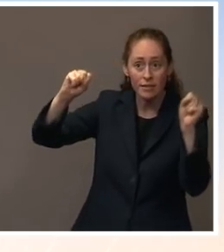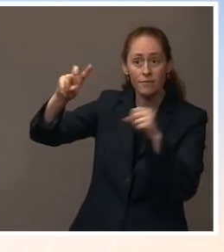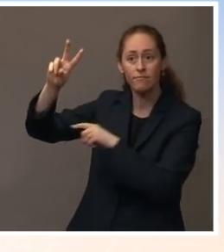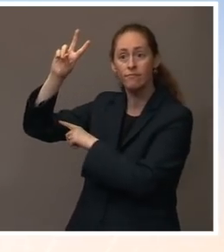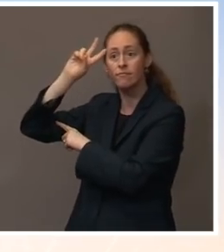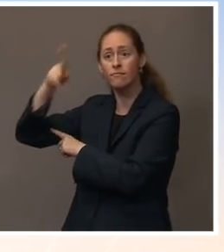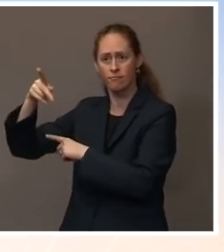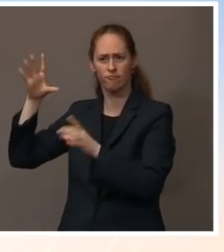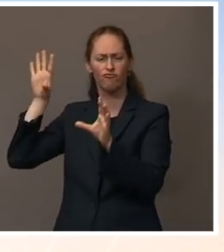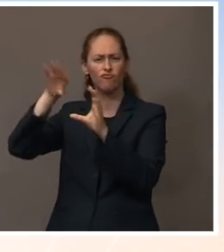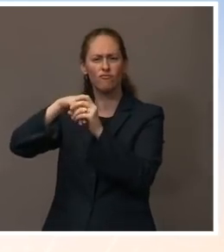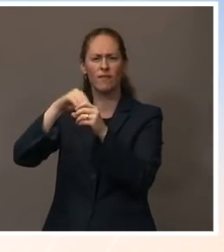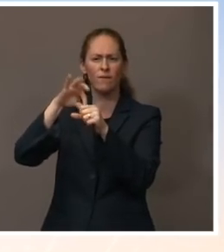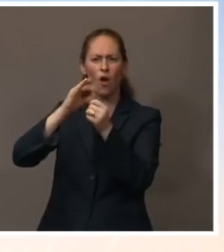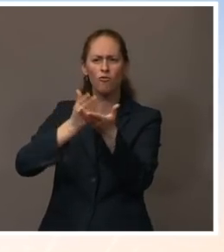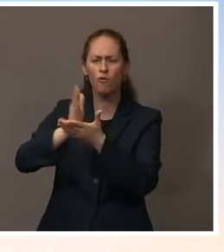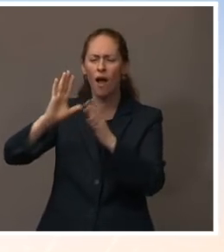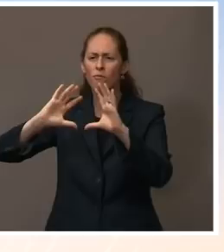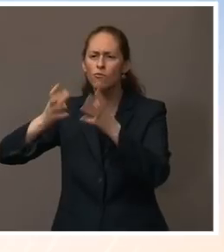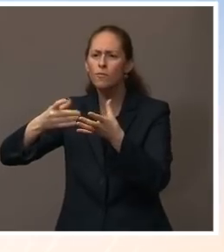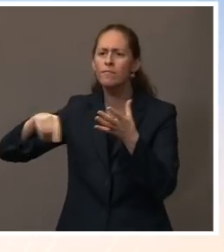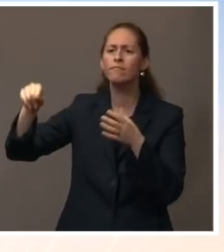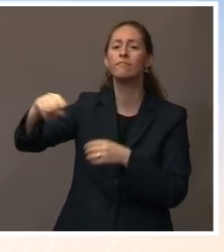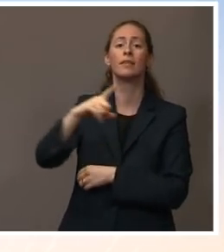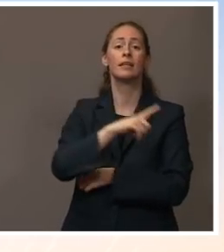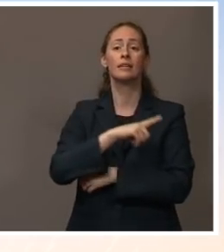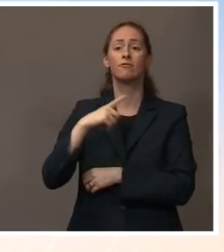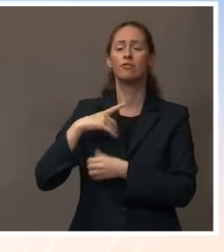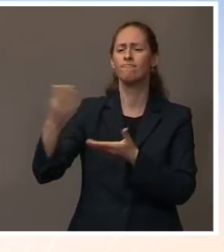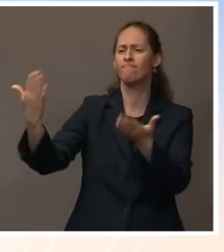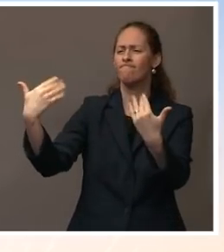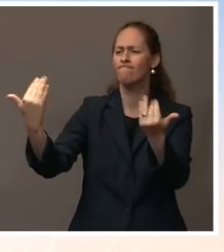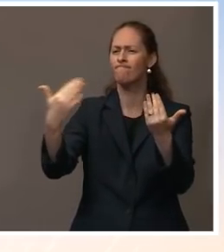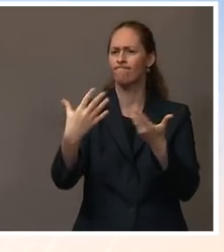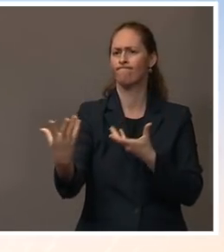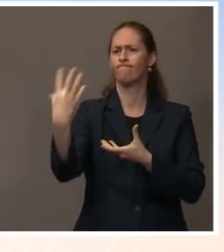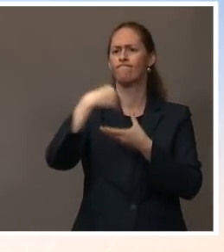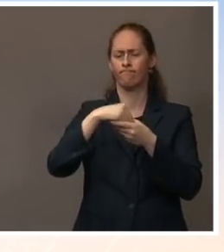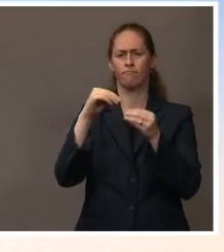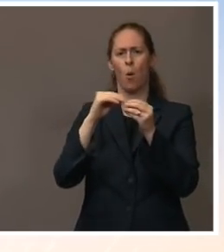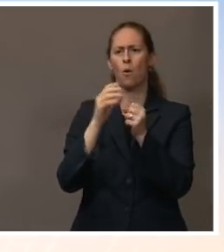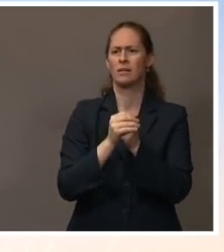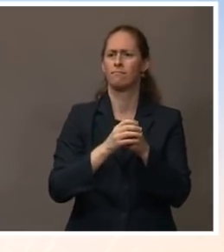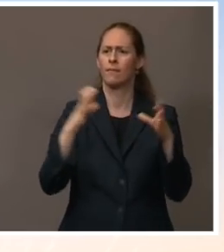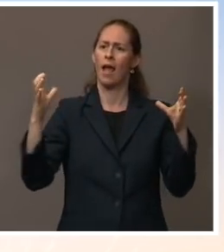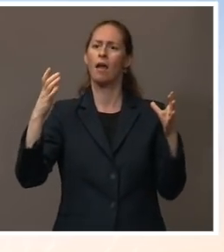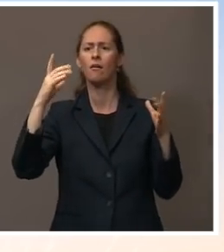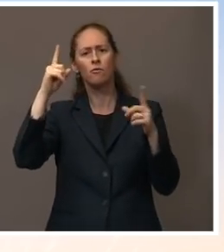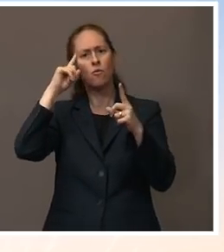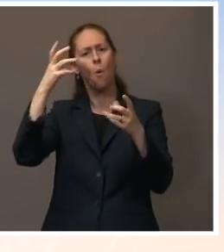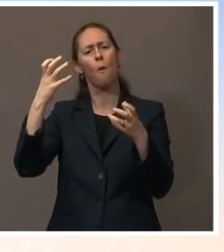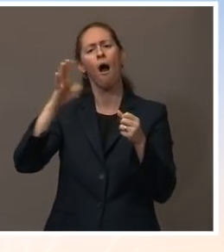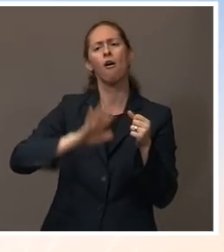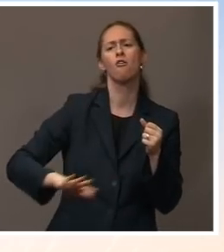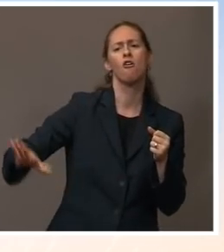engage with legislatures who are supportive of expanding access to voting around the country -- yes, there are -- even in red states,